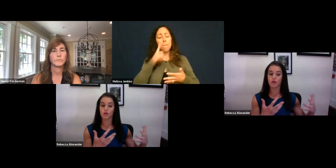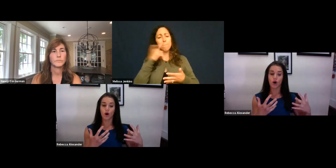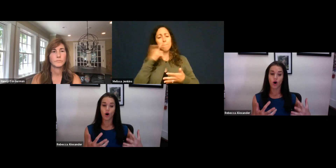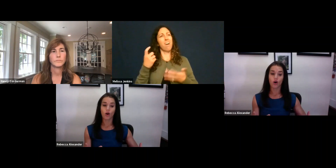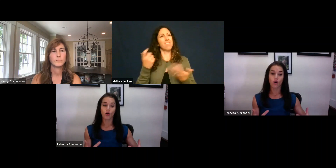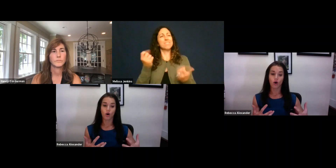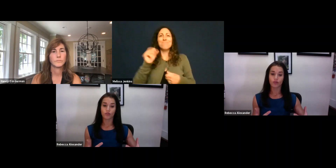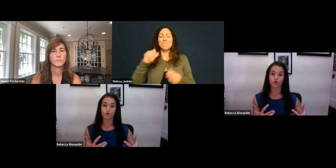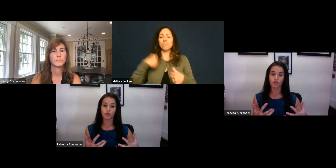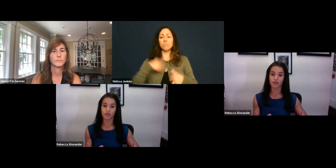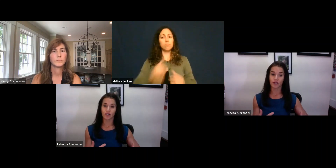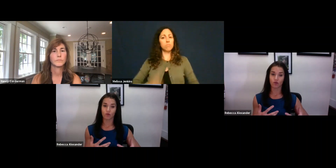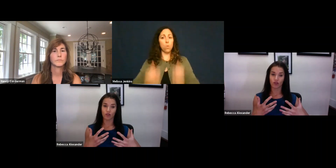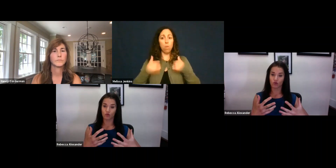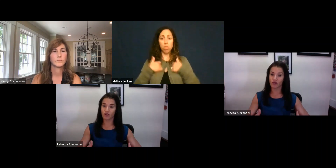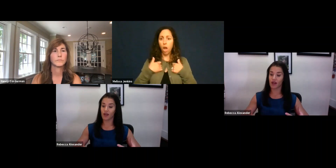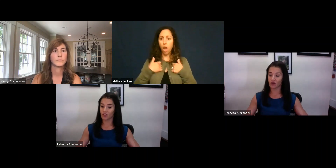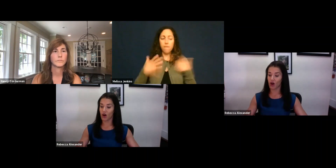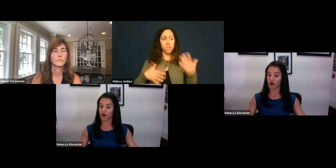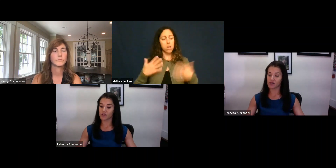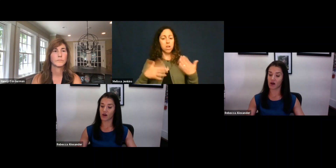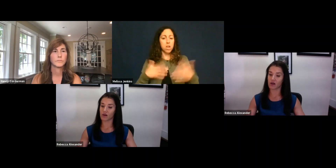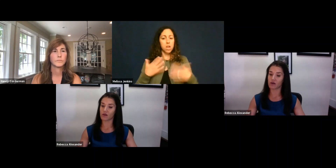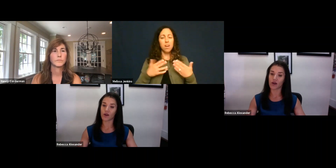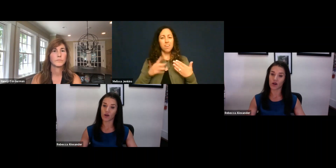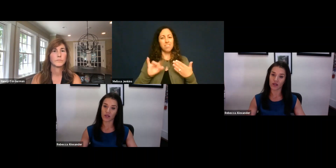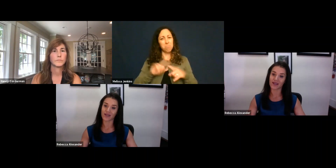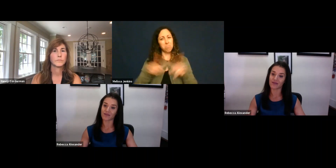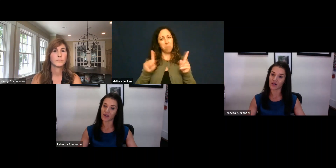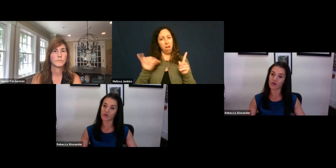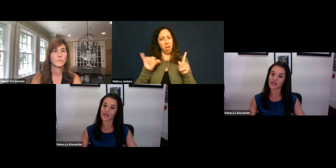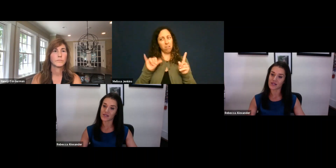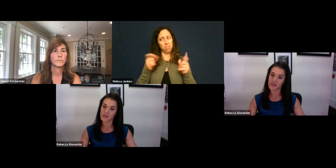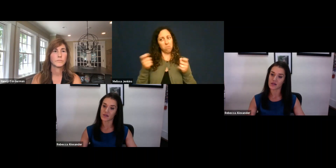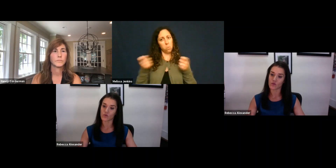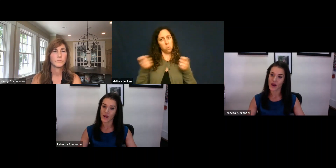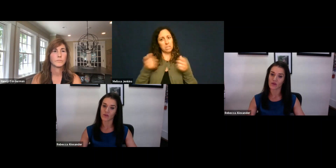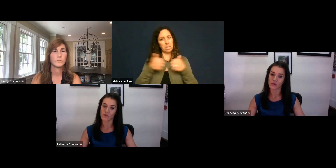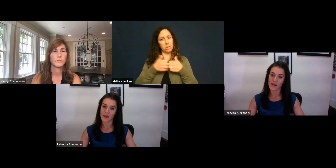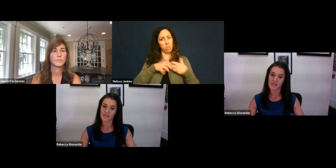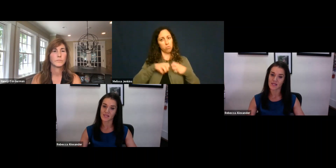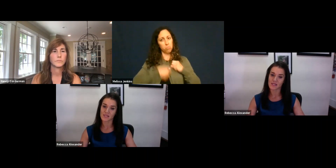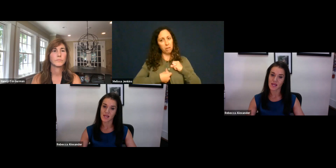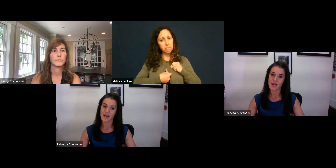we are also dealing with grief and loss on a fairly consistent and regular basis.